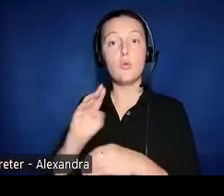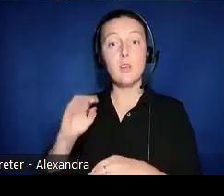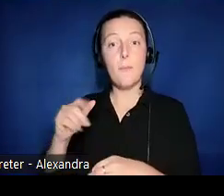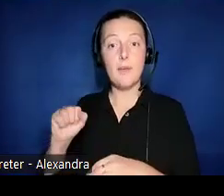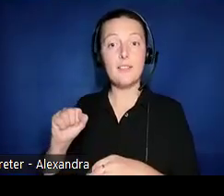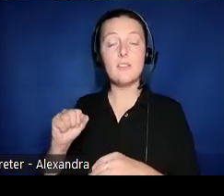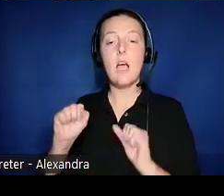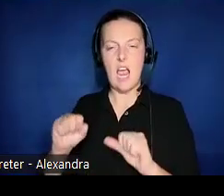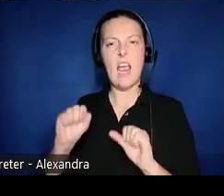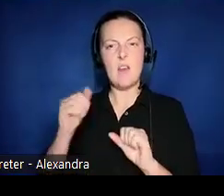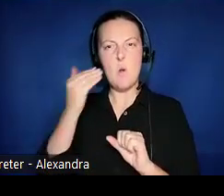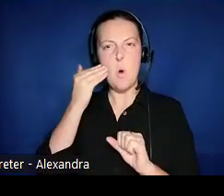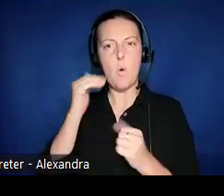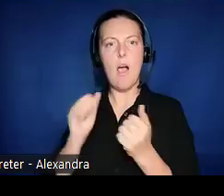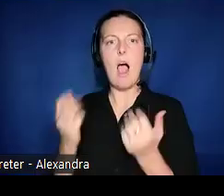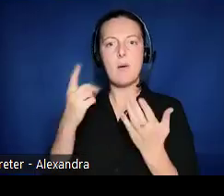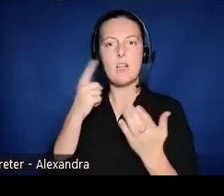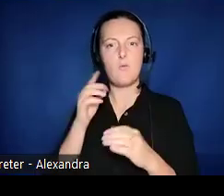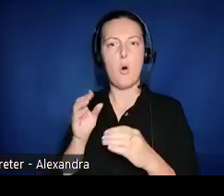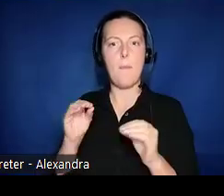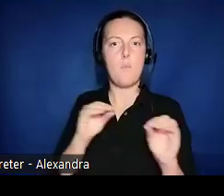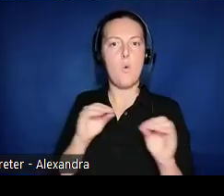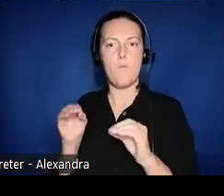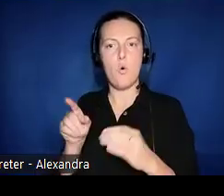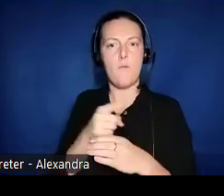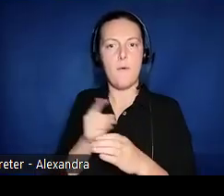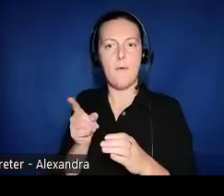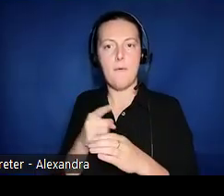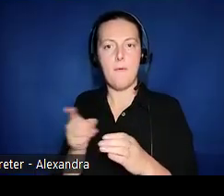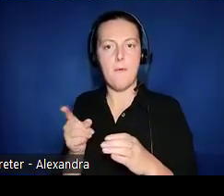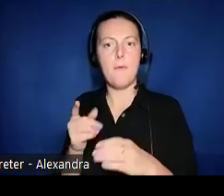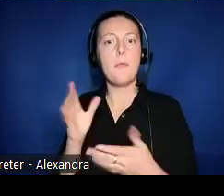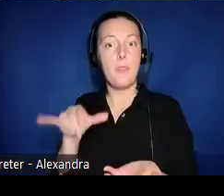So he tries to figure out a procedure by which we could come up with all of those values. And